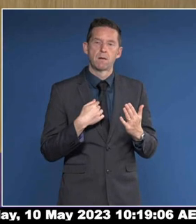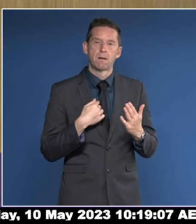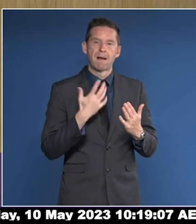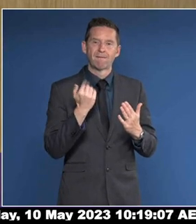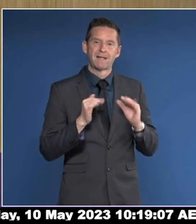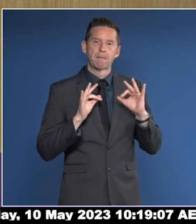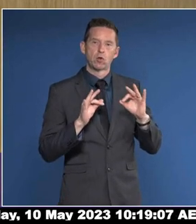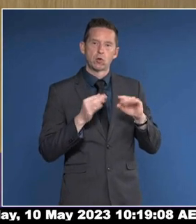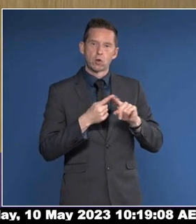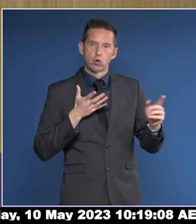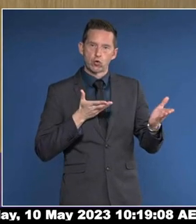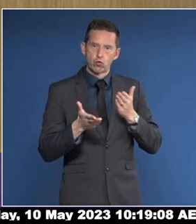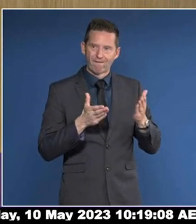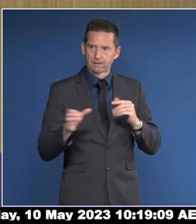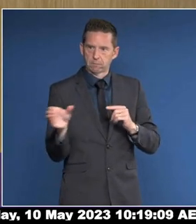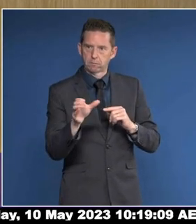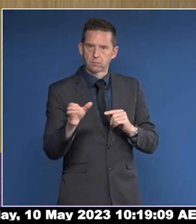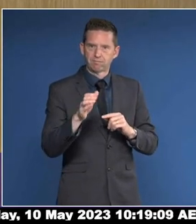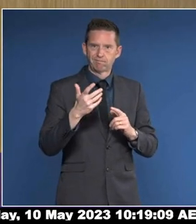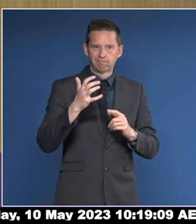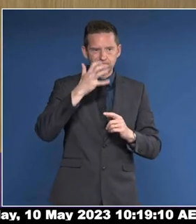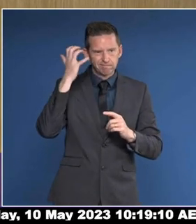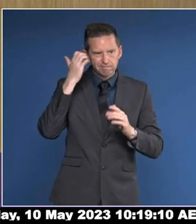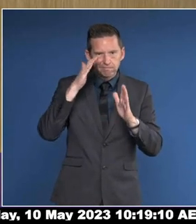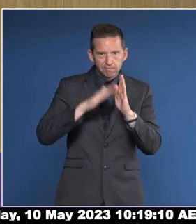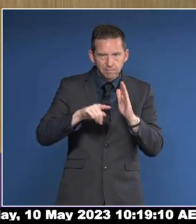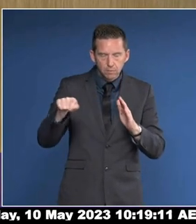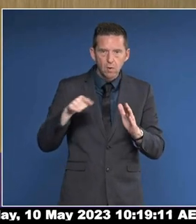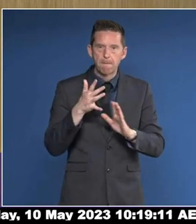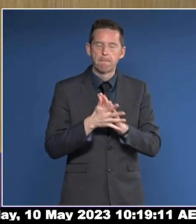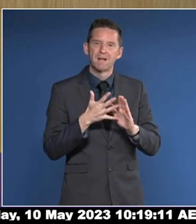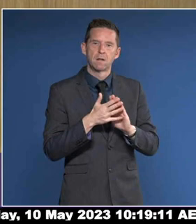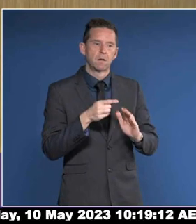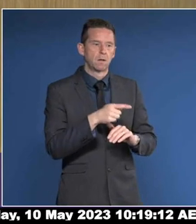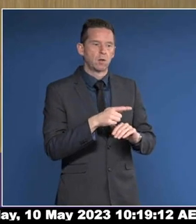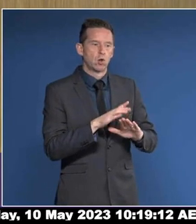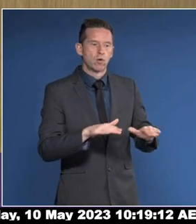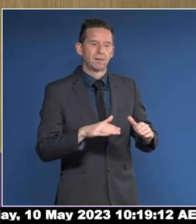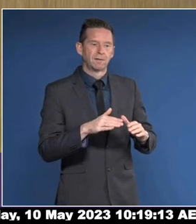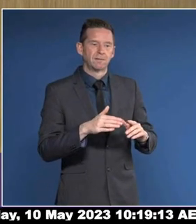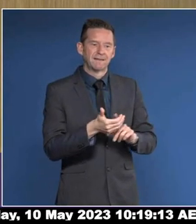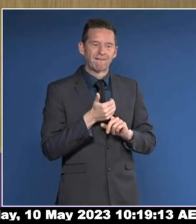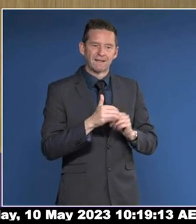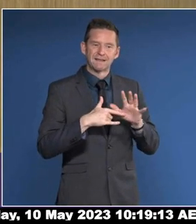clinicians now, so that our Child Safety Officer staff have more disability expertise